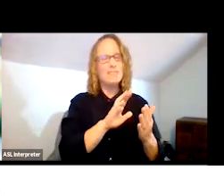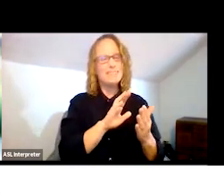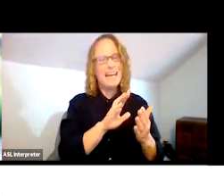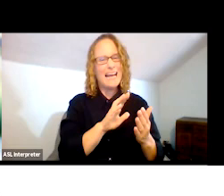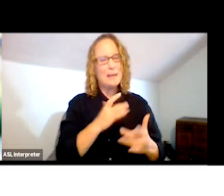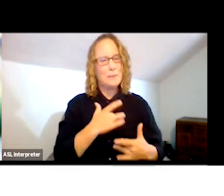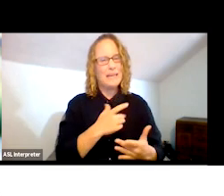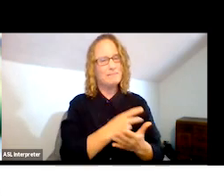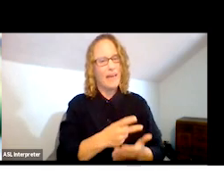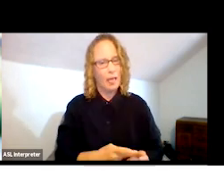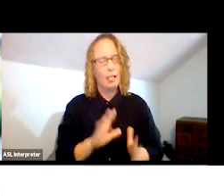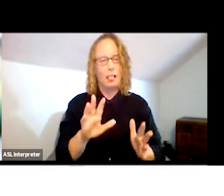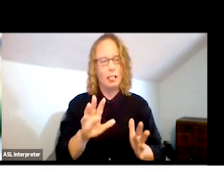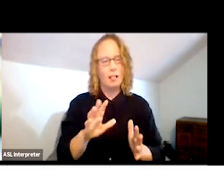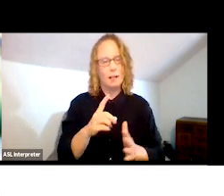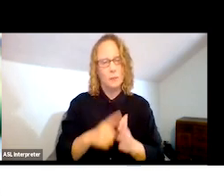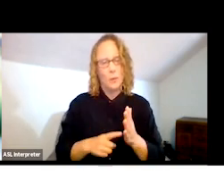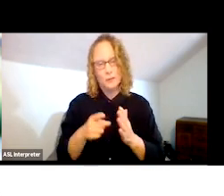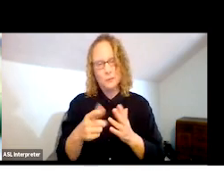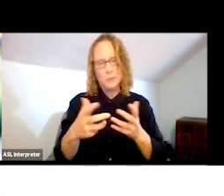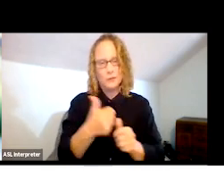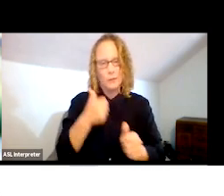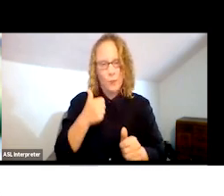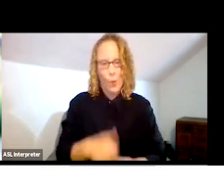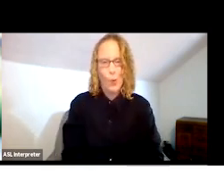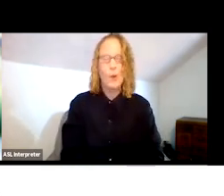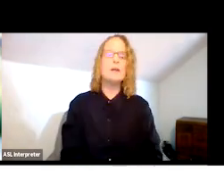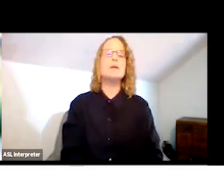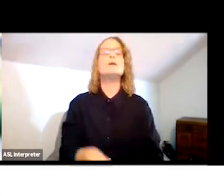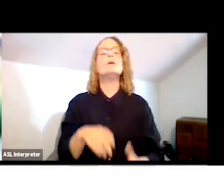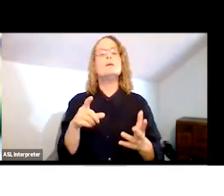that we're doing that we should be doing,